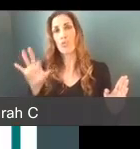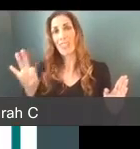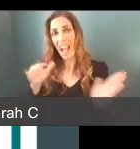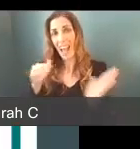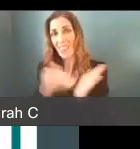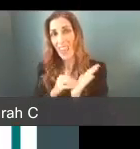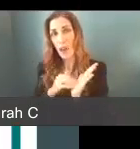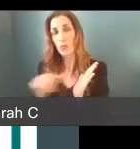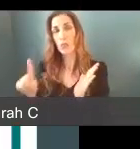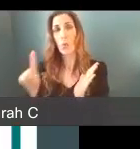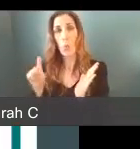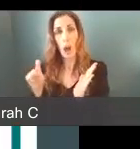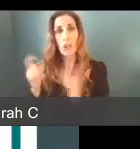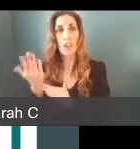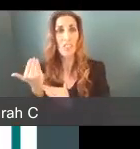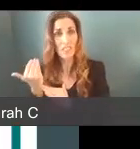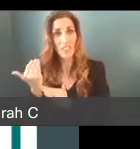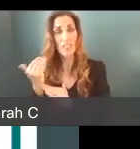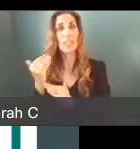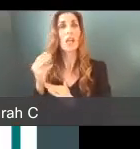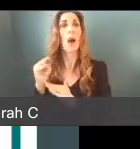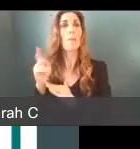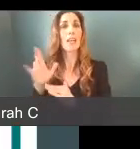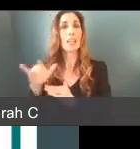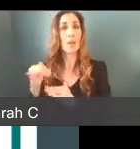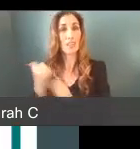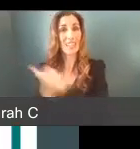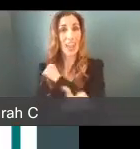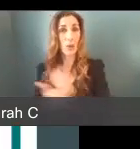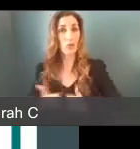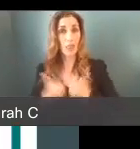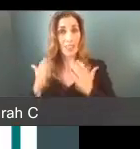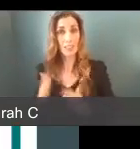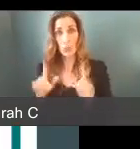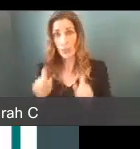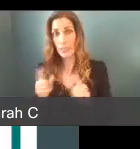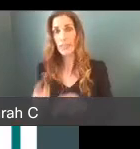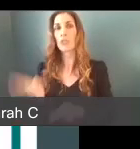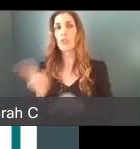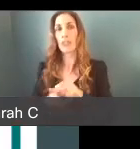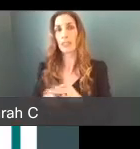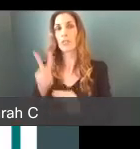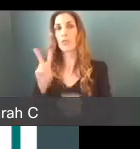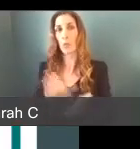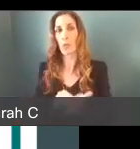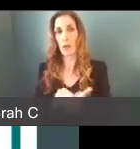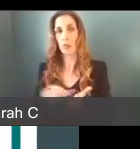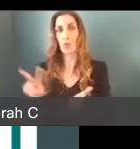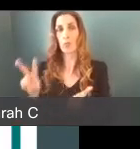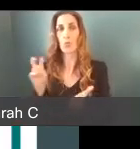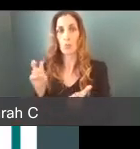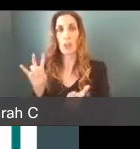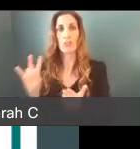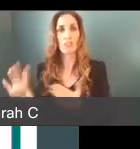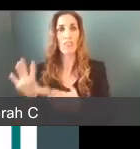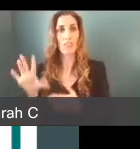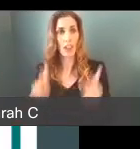Montgomery County residents were tested. This is an increase of 2,275 people compared with the